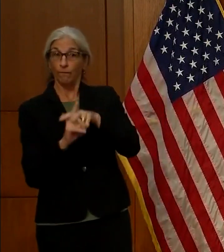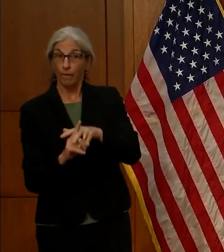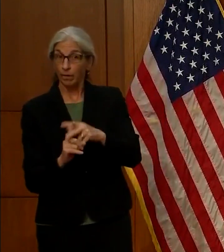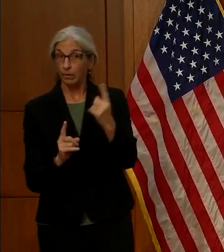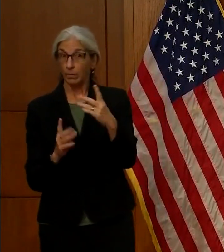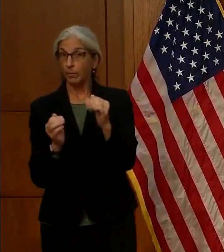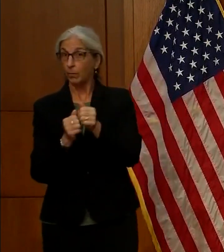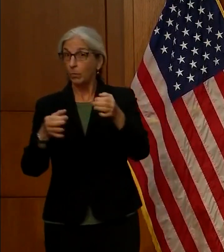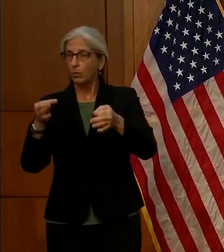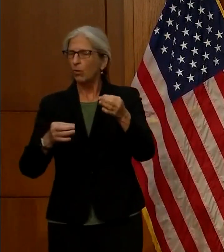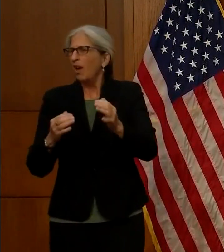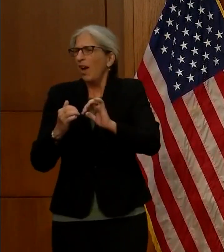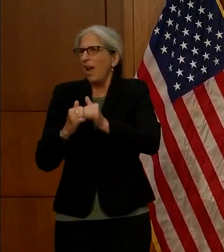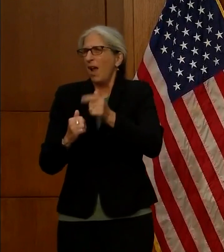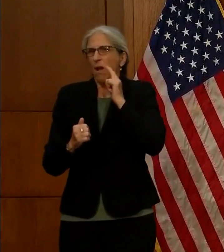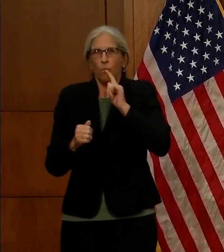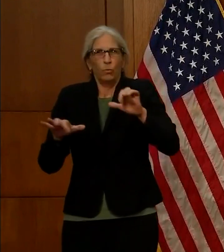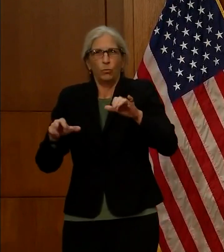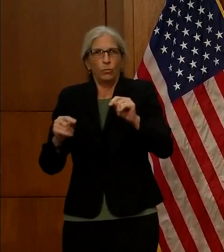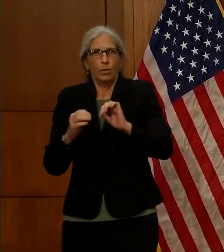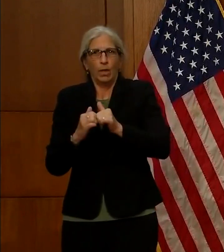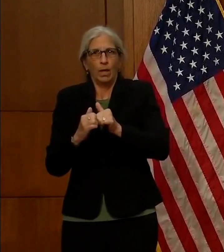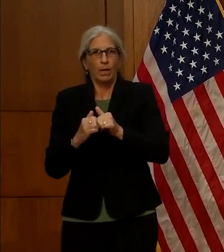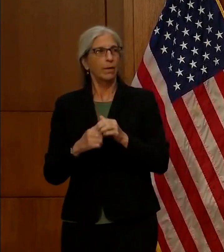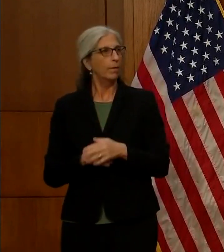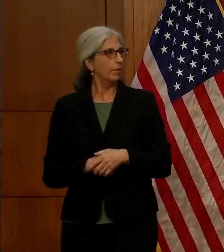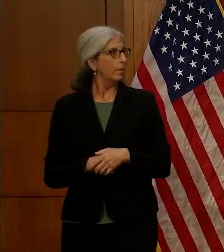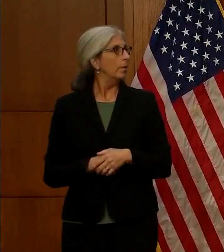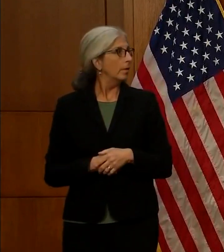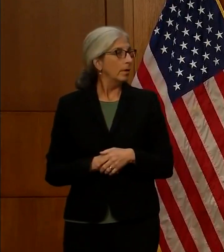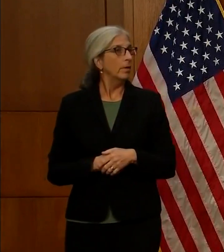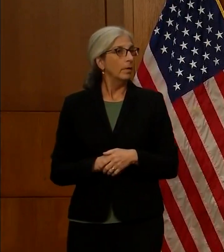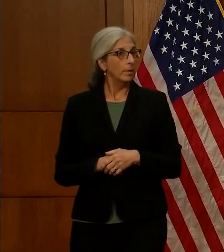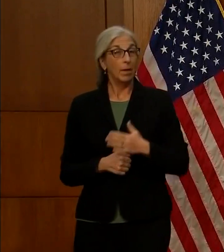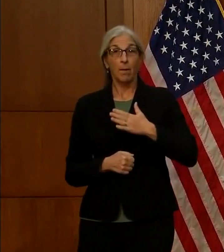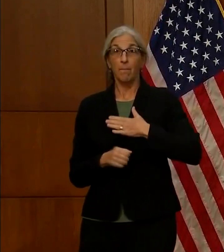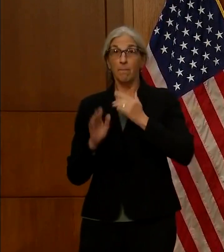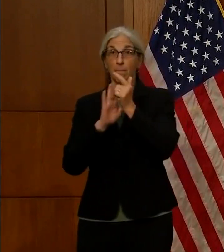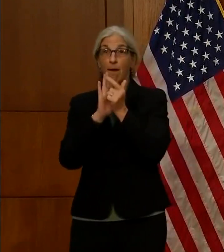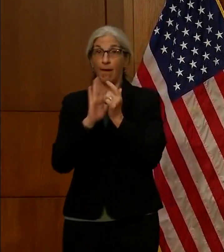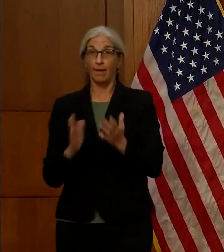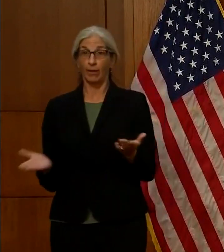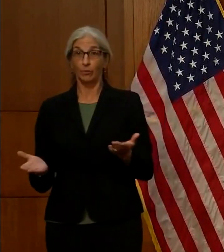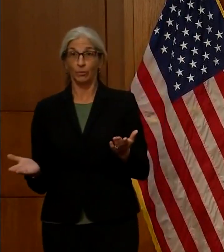TO- FILE SOMETHING WITH THE COURTS ARE WHAT WITH THE